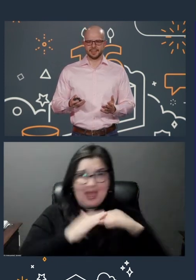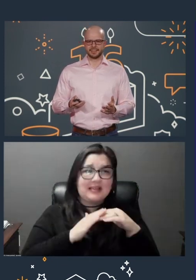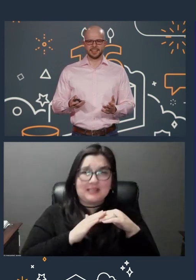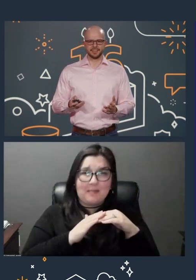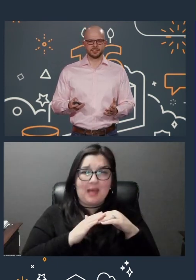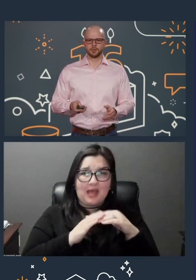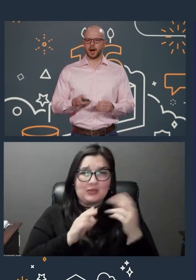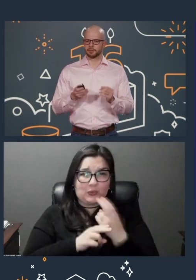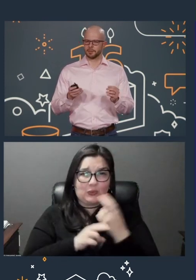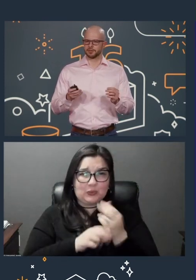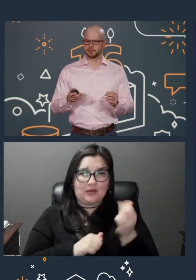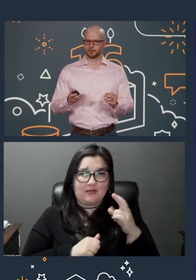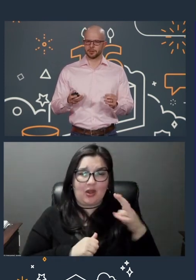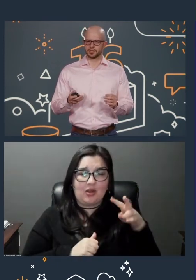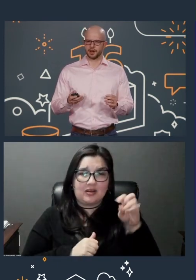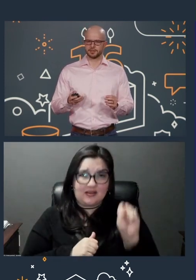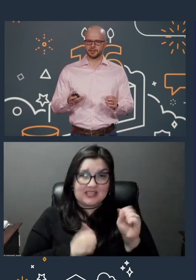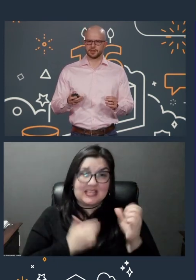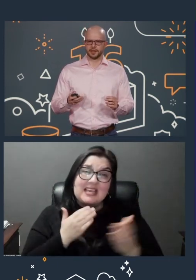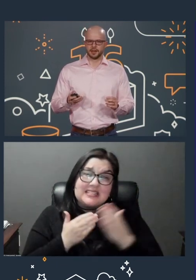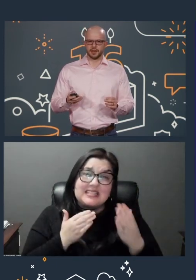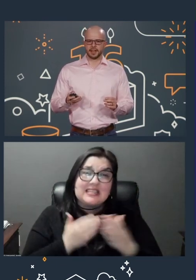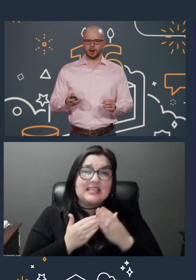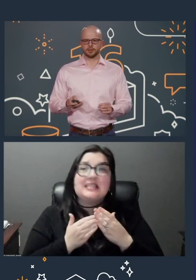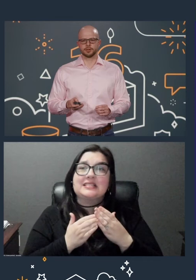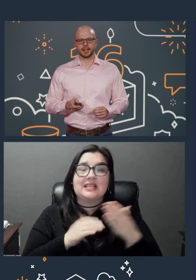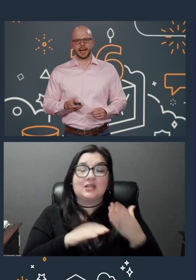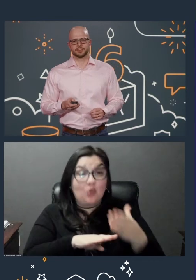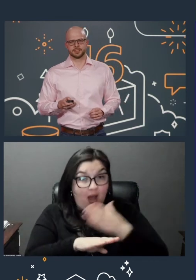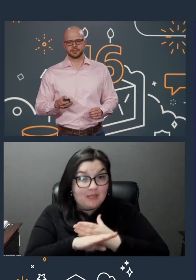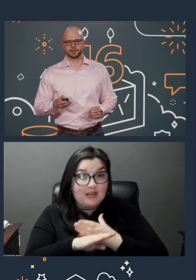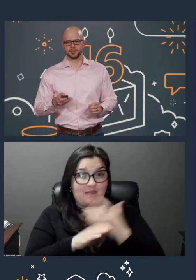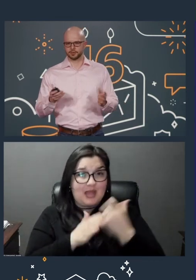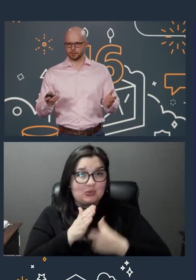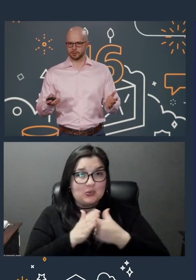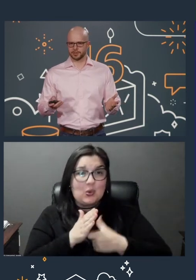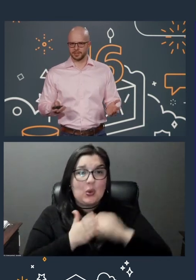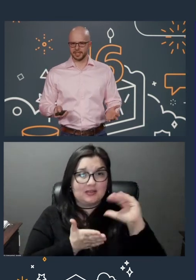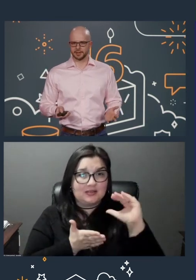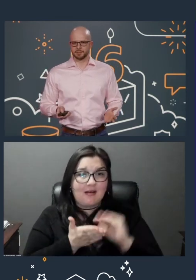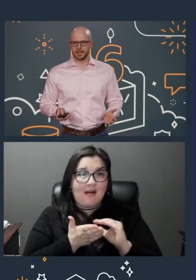It's easy to optimize your storage costs, and also get access to your storage when you need it.